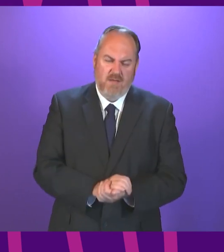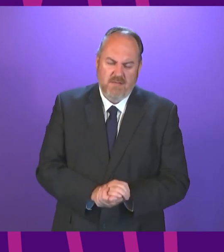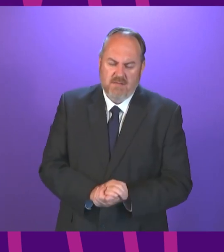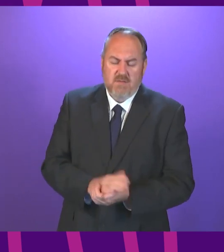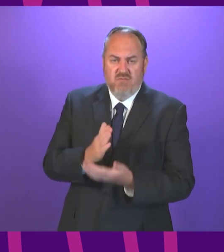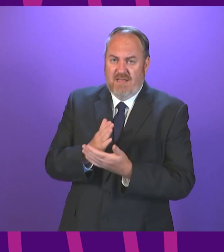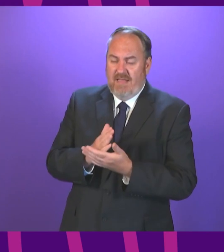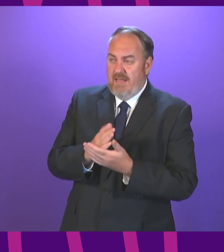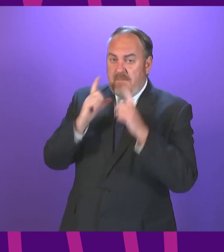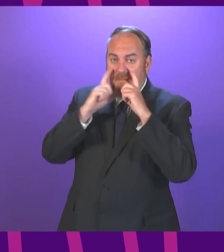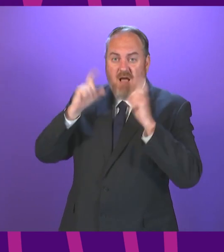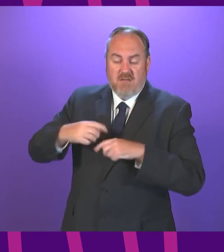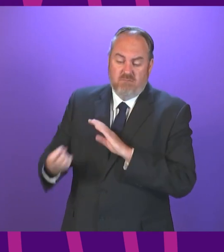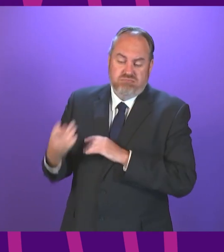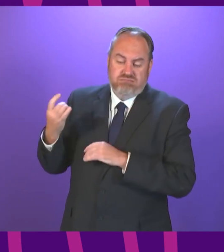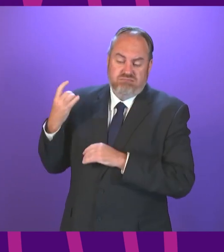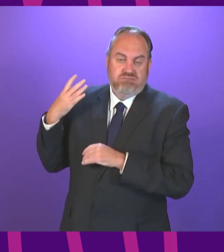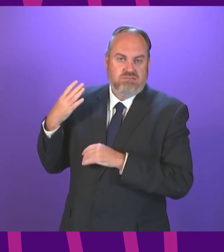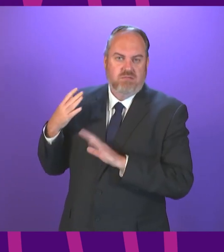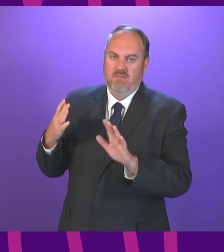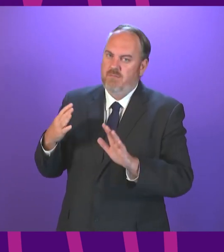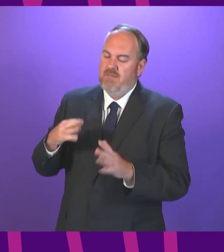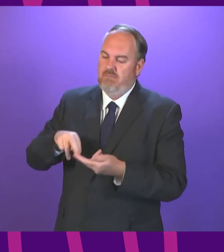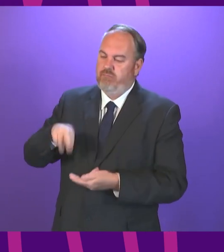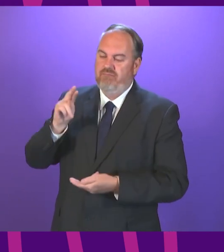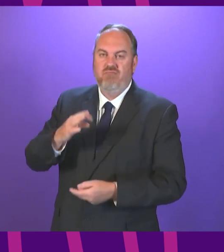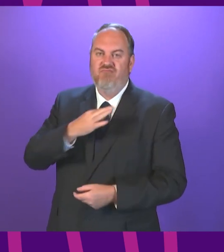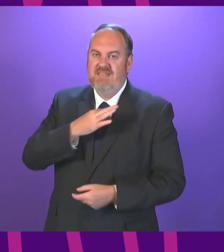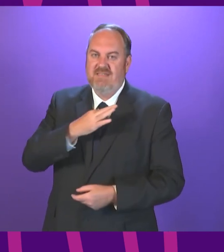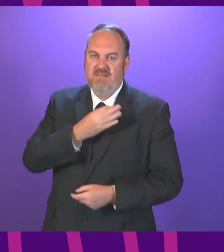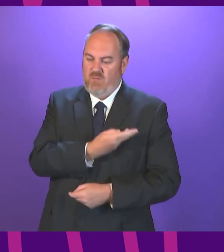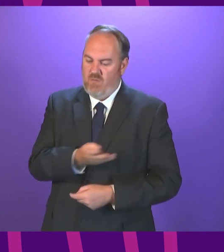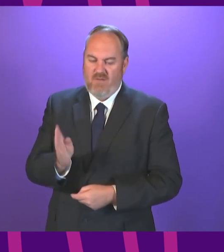greater risk, but, in particular, it would make it much more difficult for the most clinically